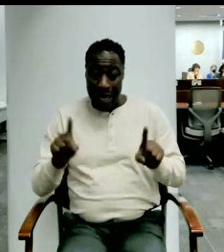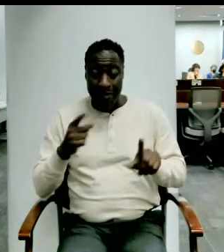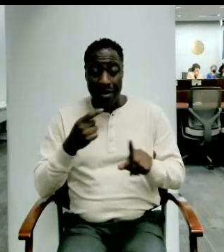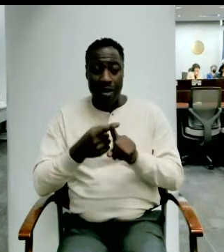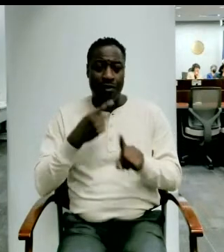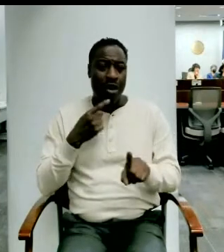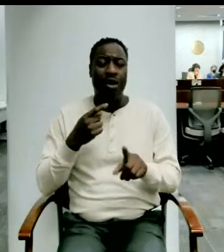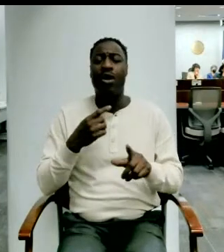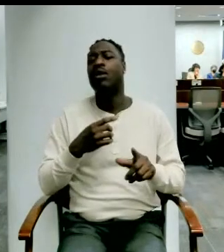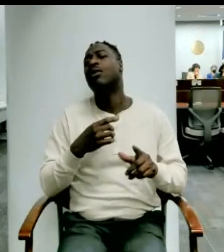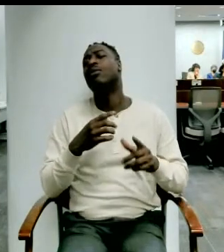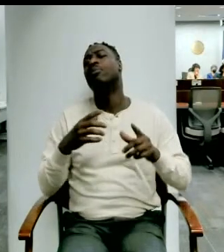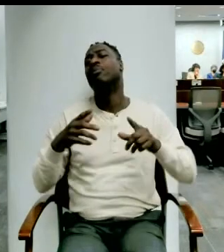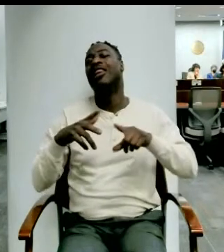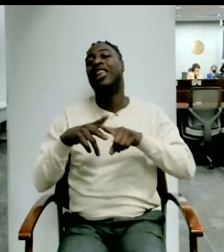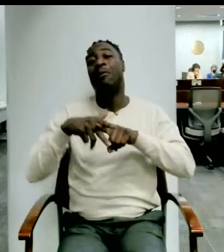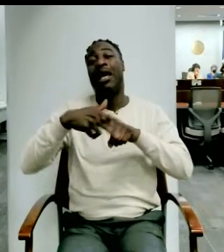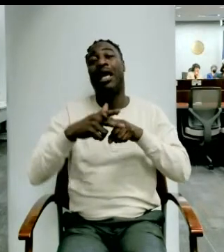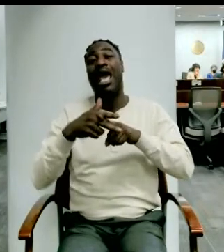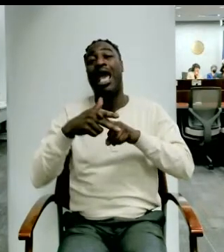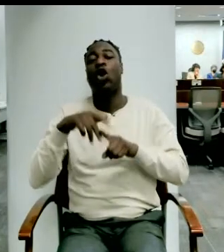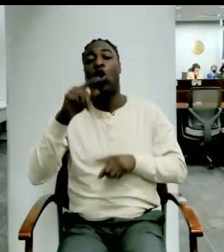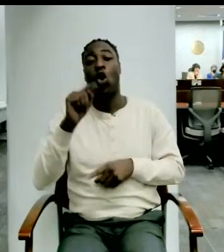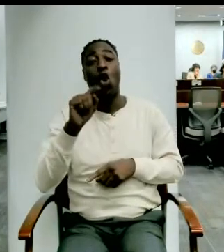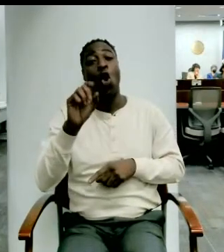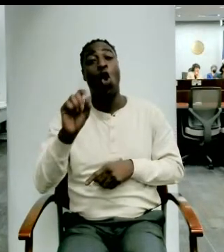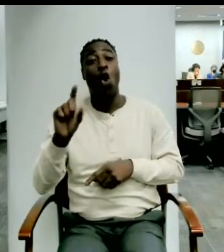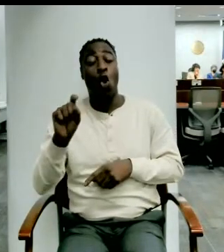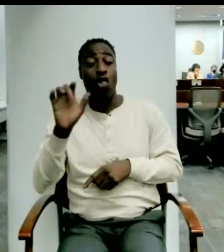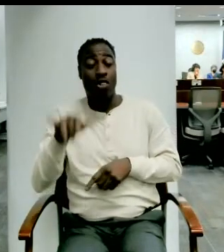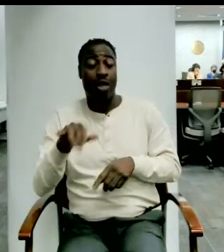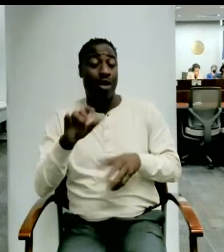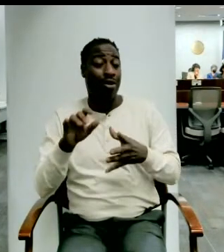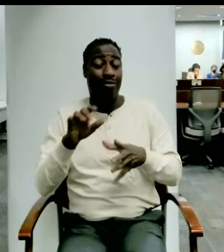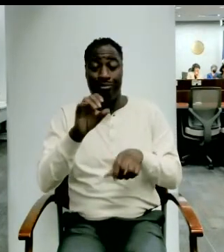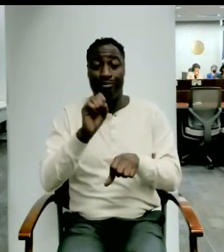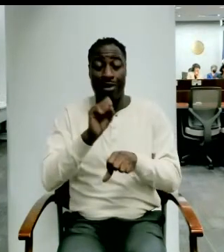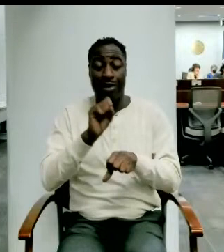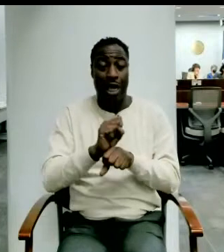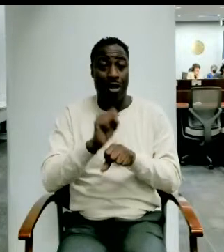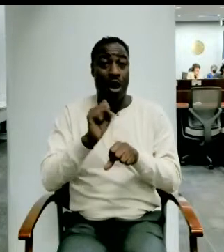mechanical tools that employers provide for workers to do their mechanical jobs.